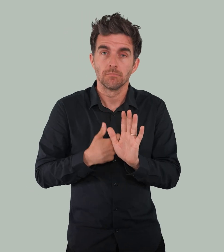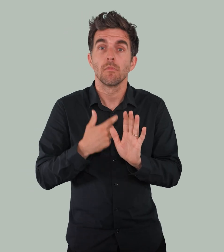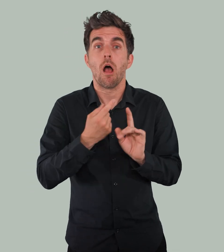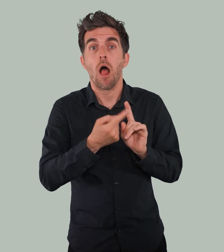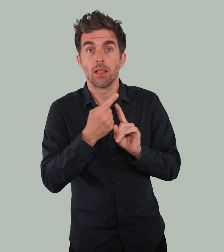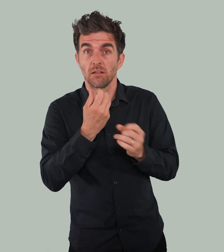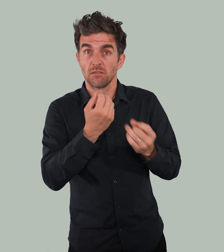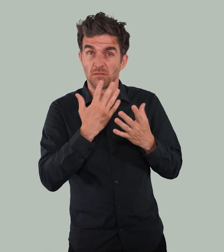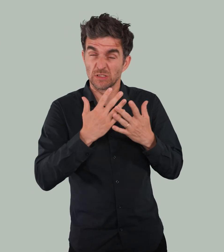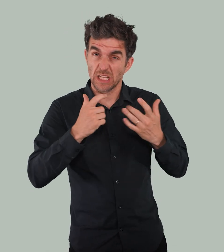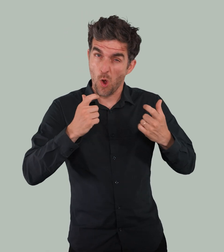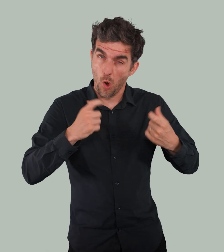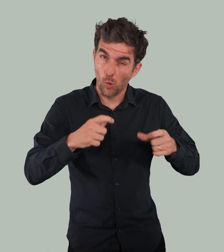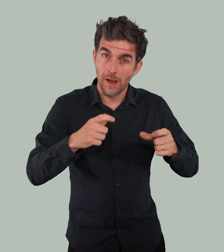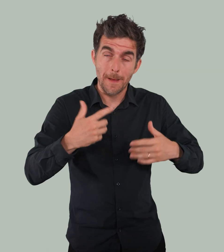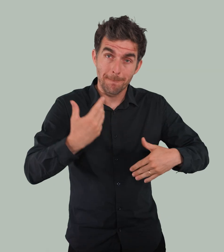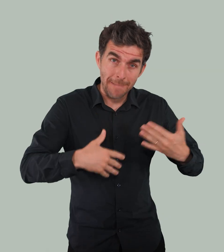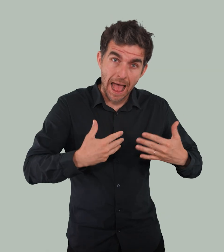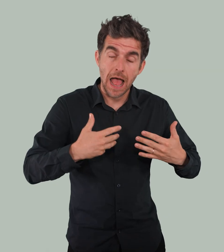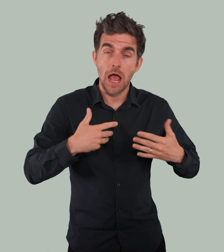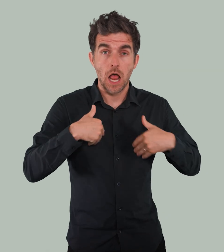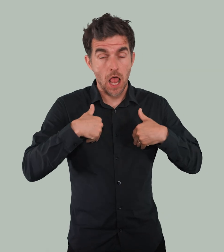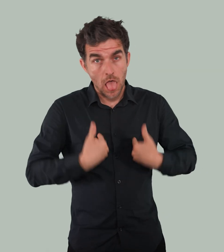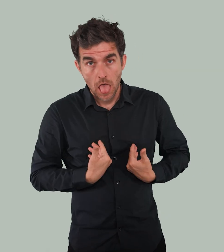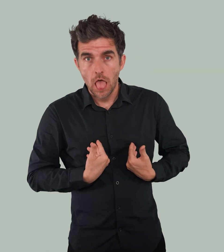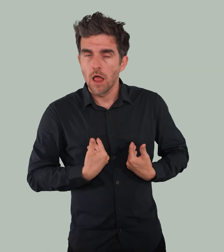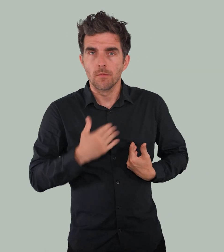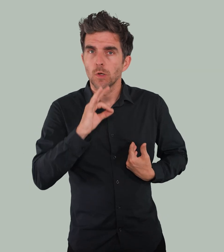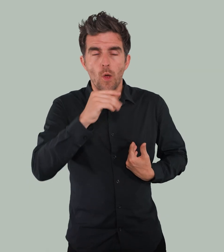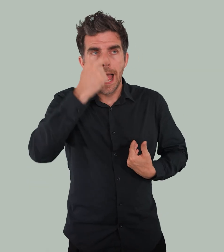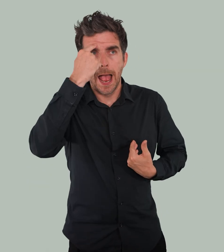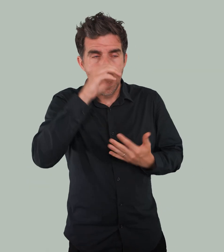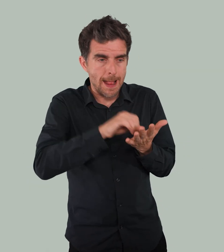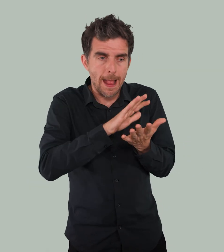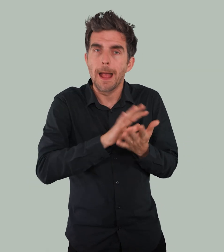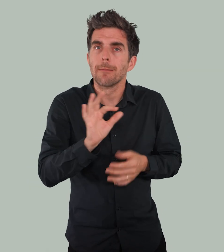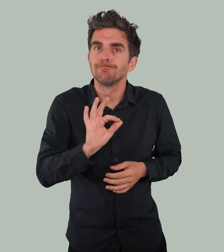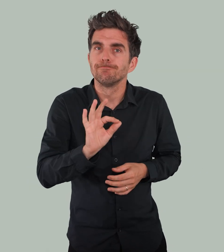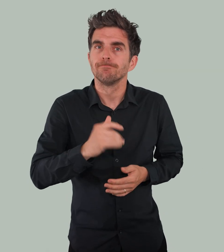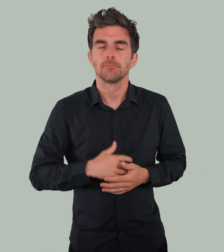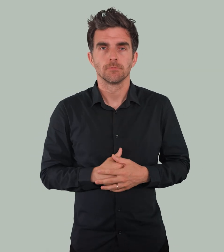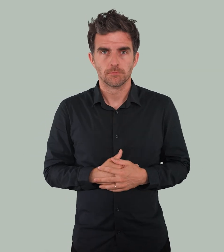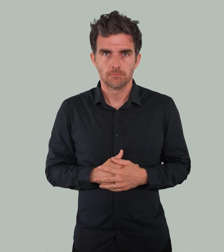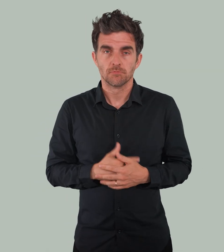Others describe that the ongoing effects of pain and fatigue are not always taken into account.